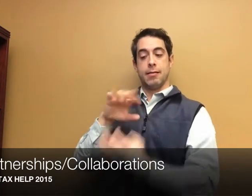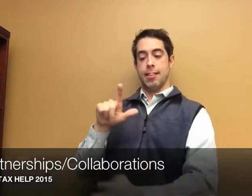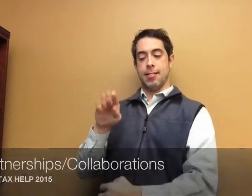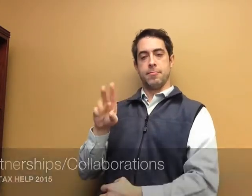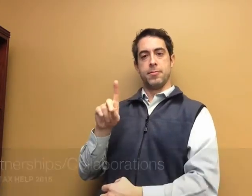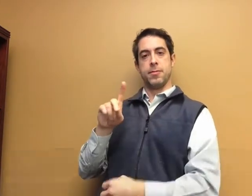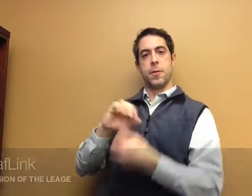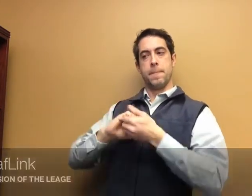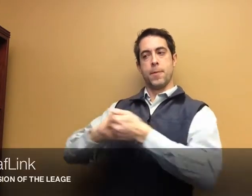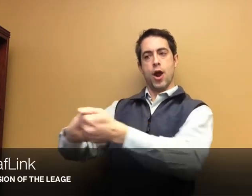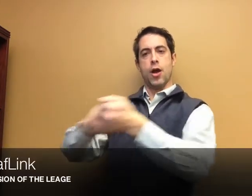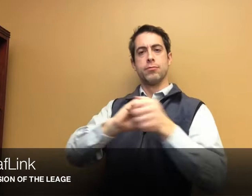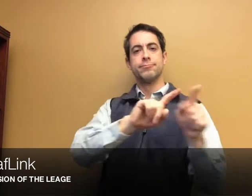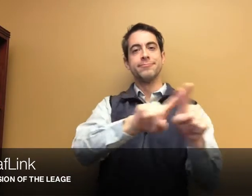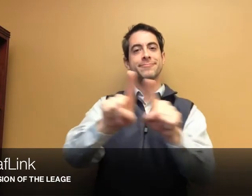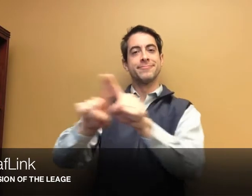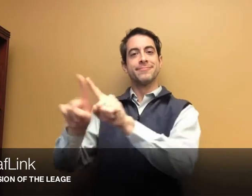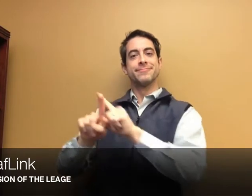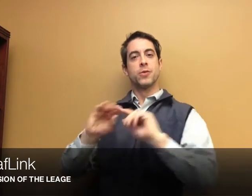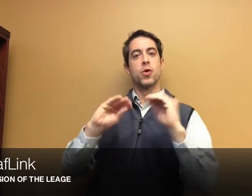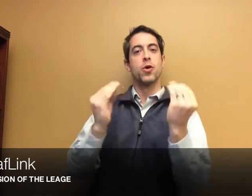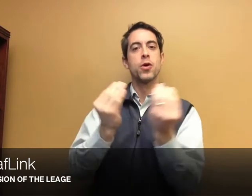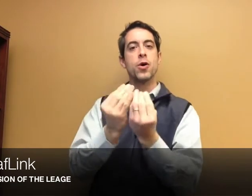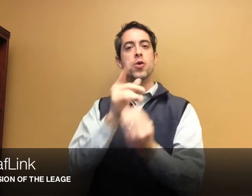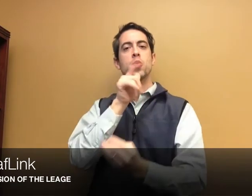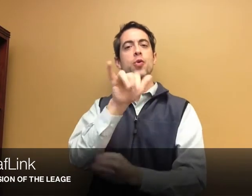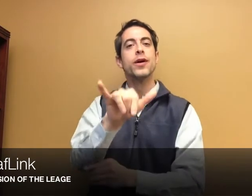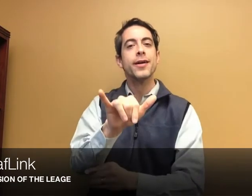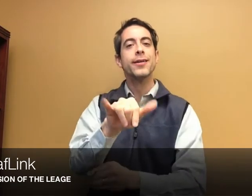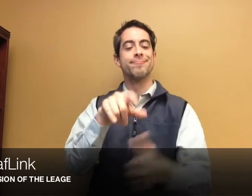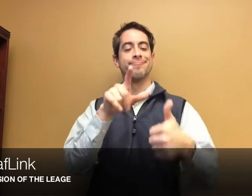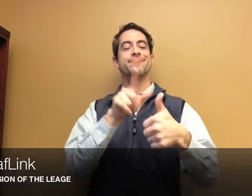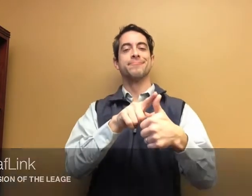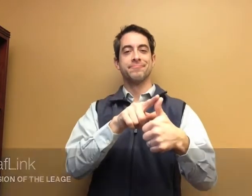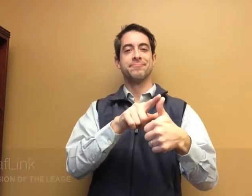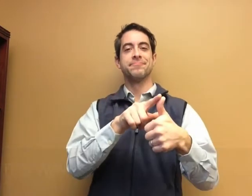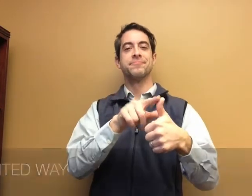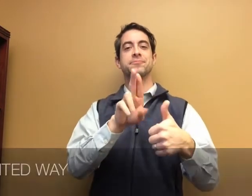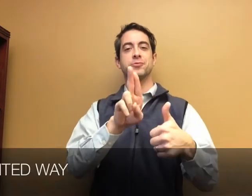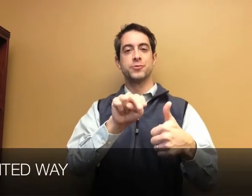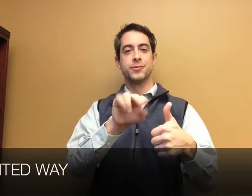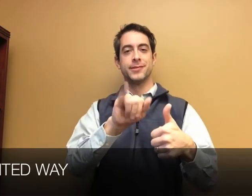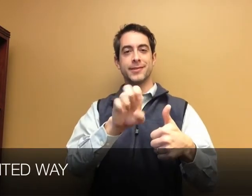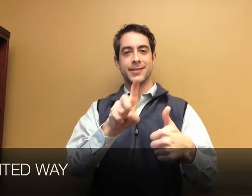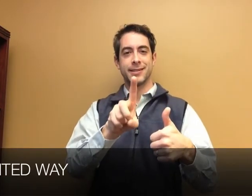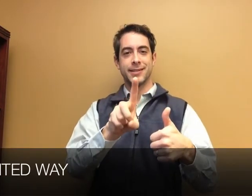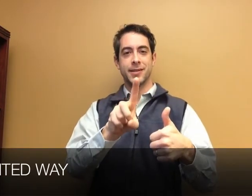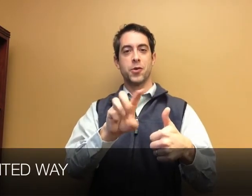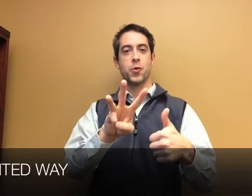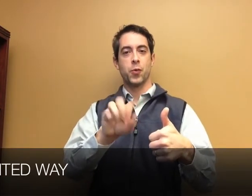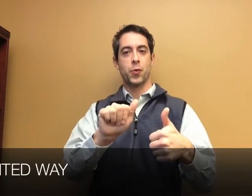let's touch on who these partners are in this program: United Way